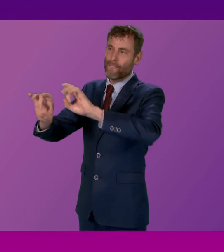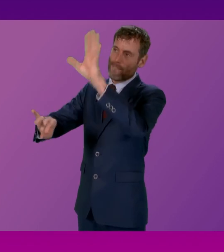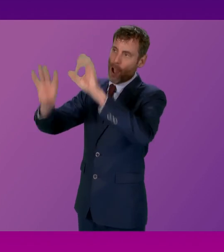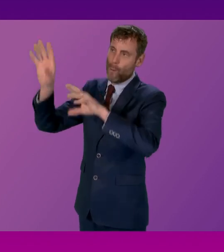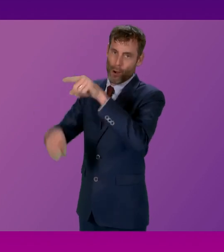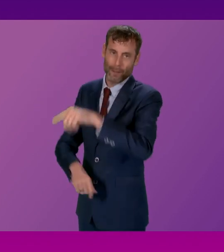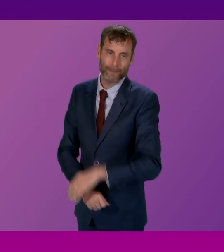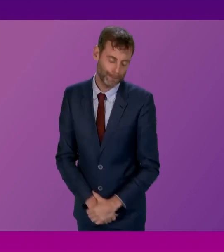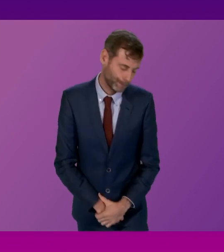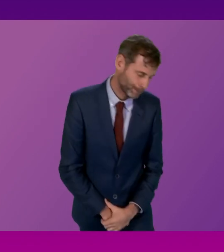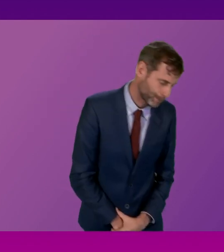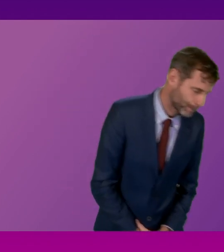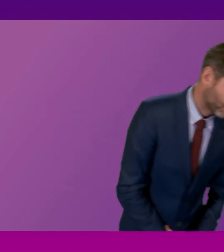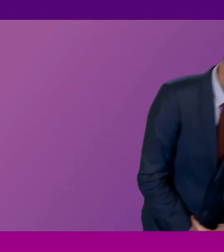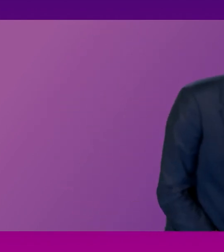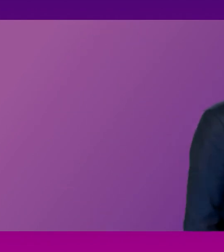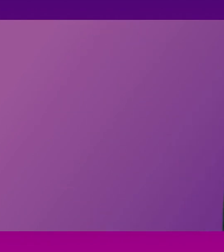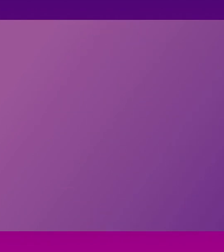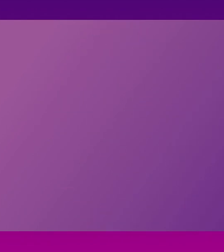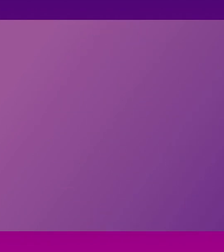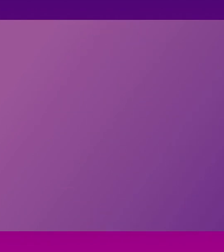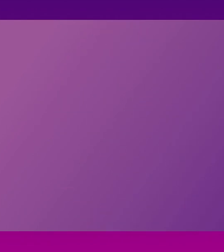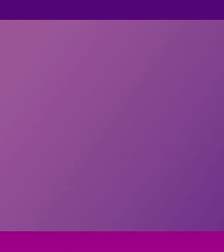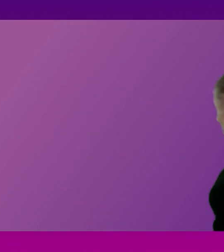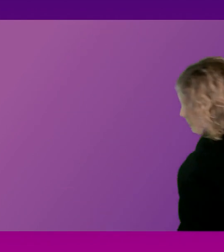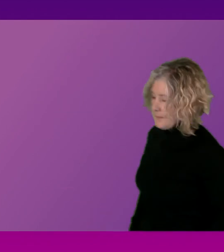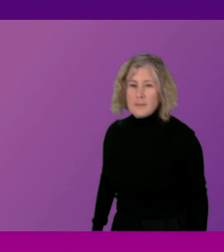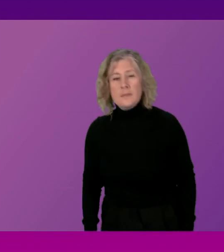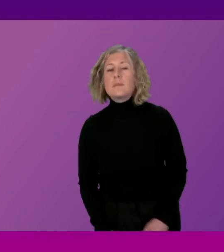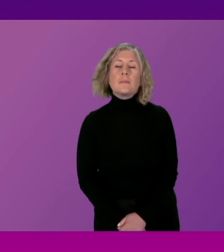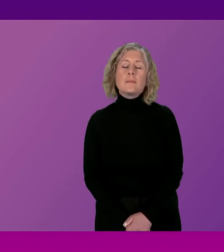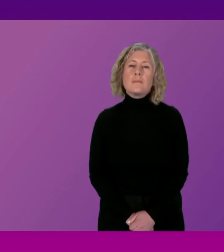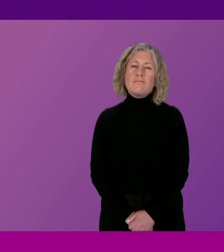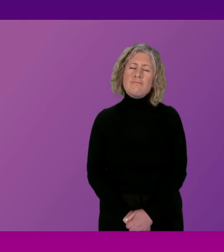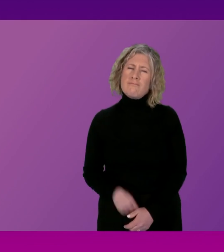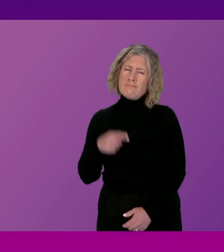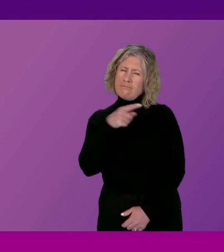Scottish National Party ministers claim that their new firework control zones will improve